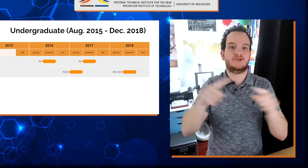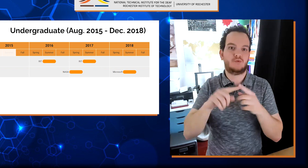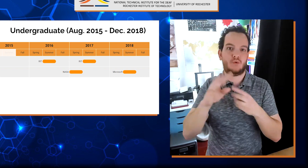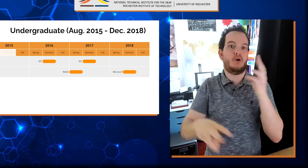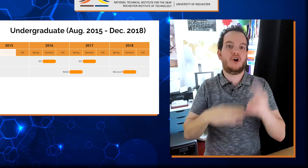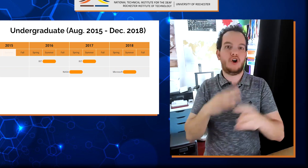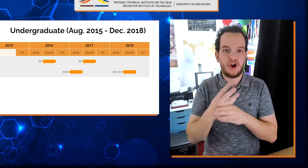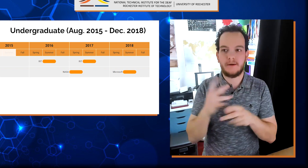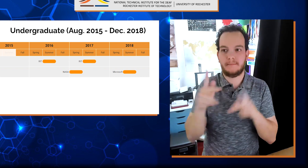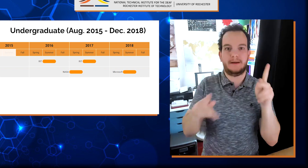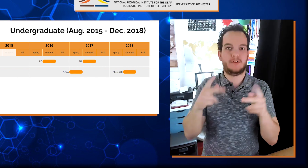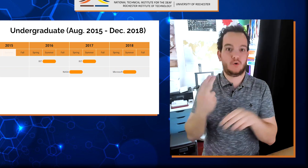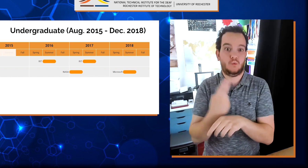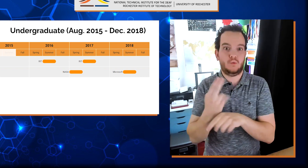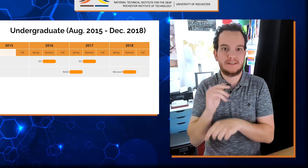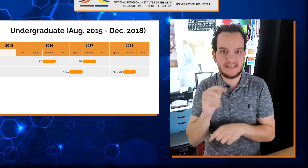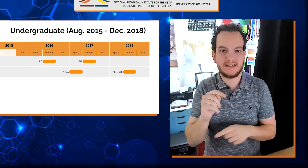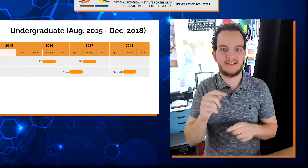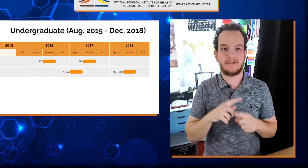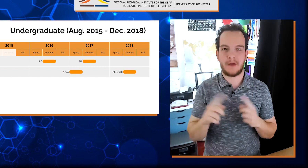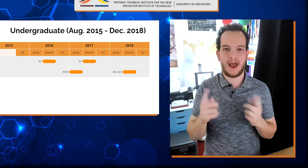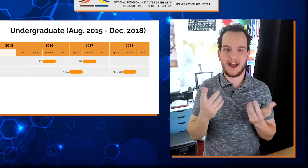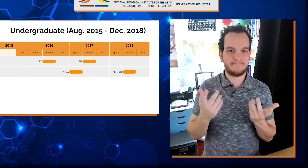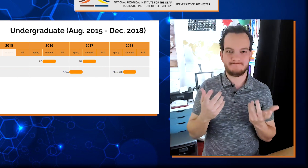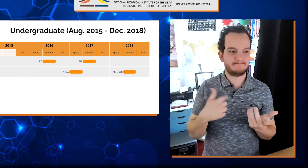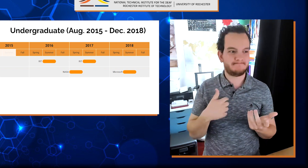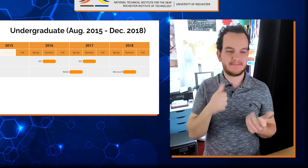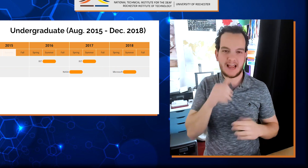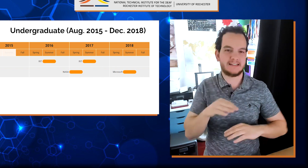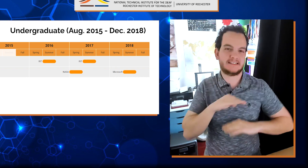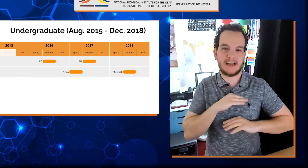I developed products for people around the world to use,